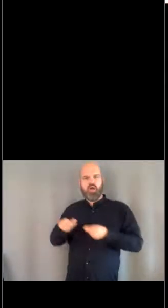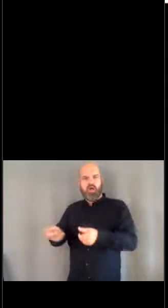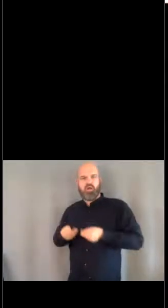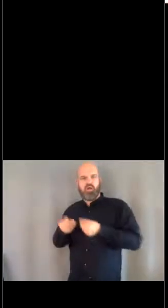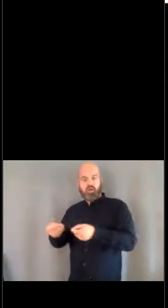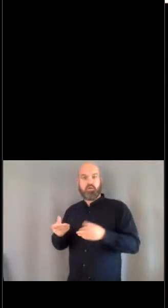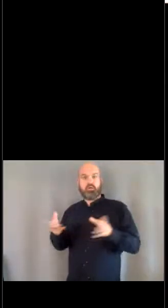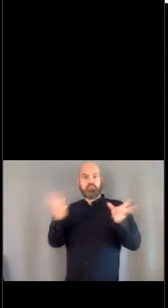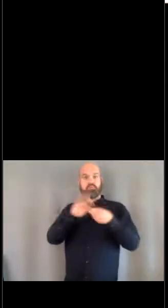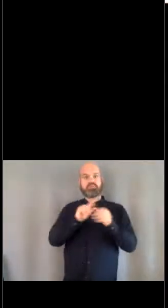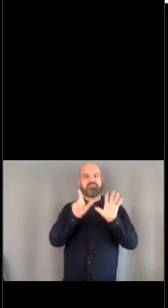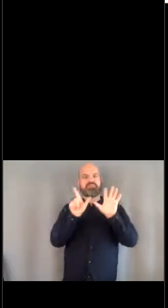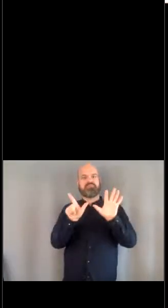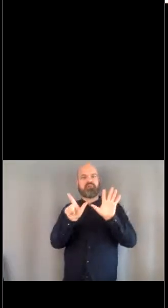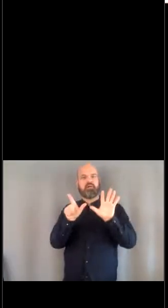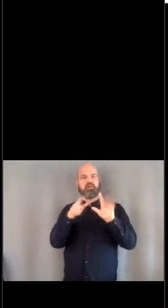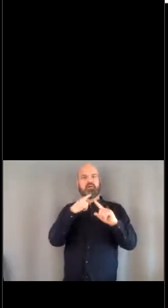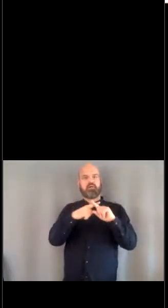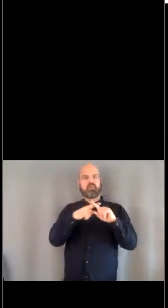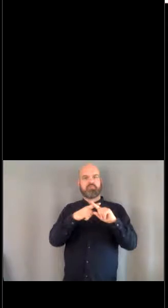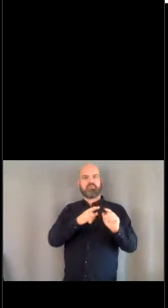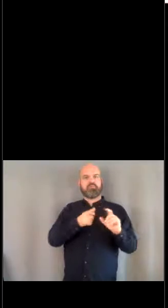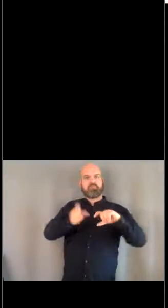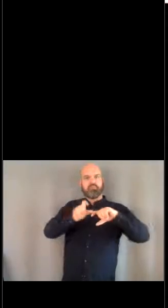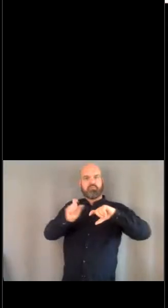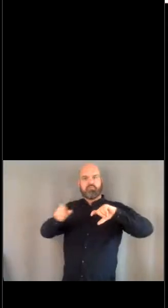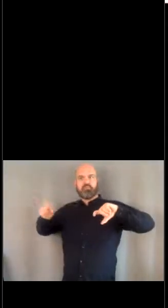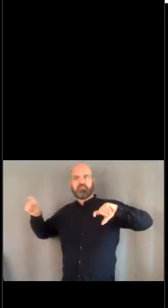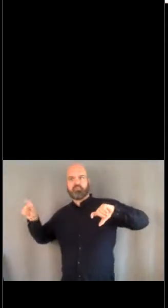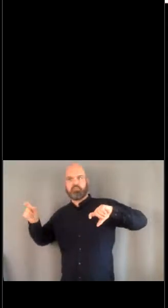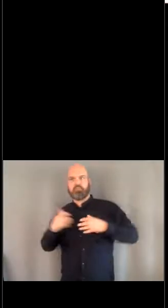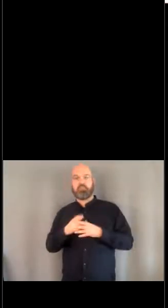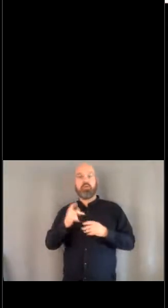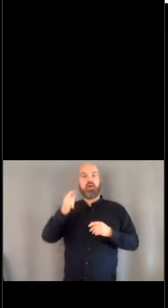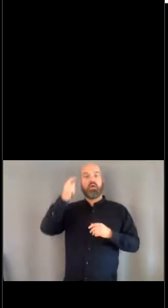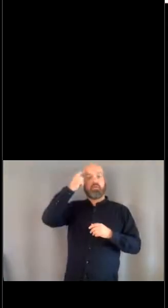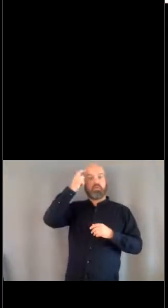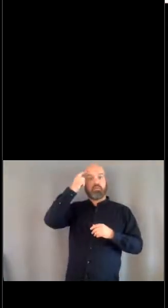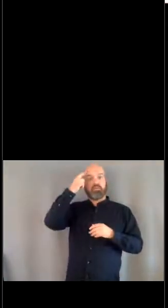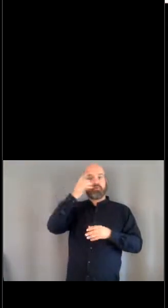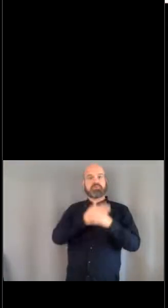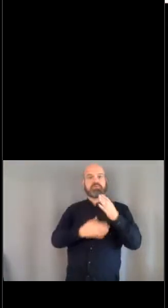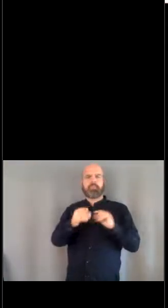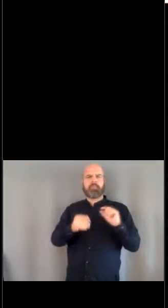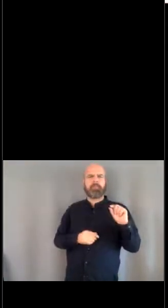they aren't very high. Okay? Intellectual needs, you can see high needs, very high.